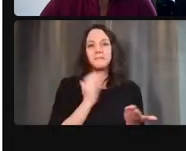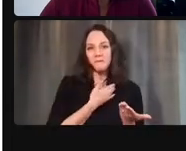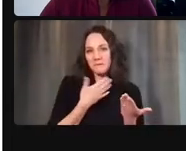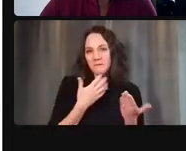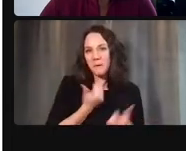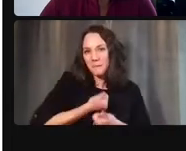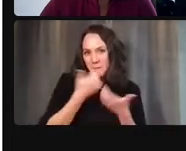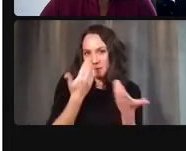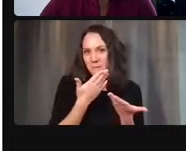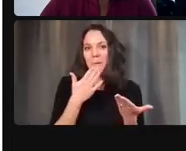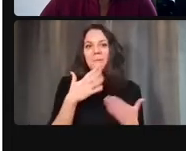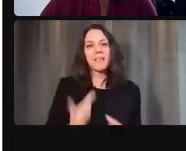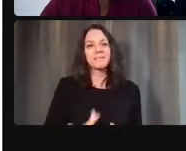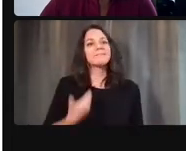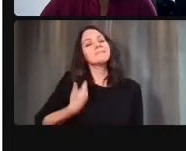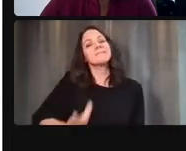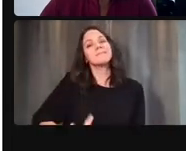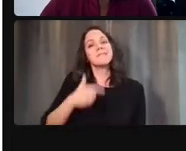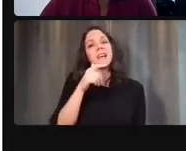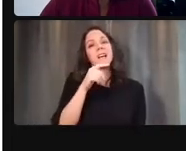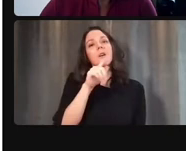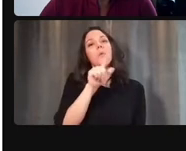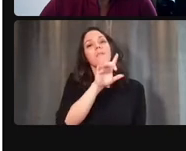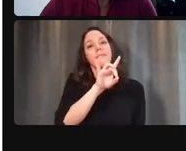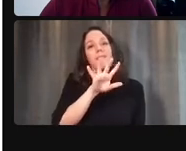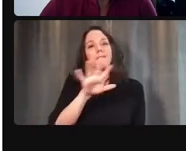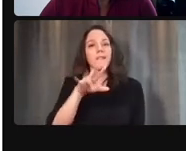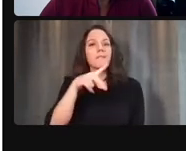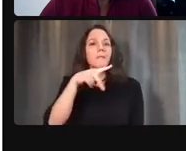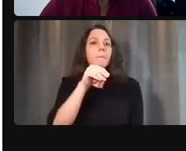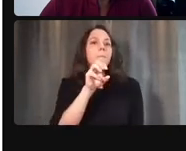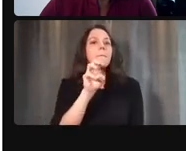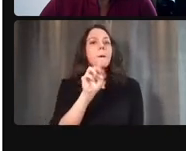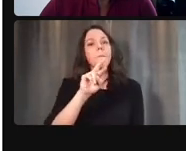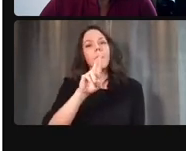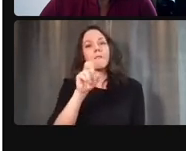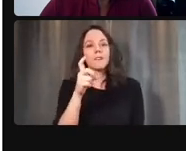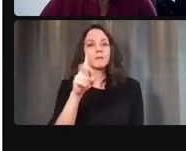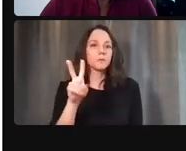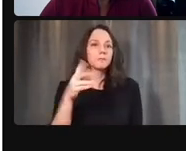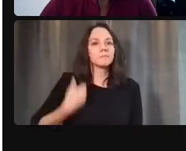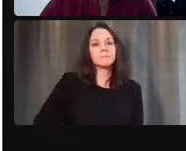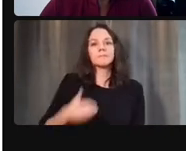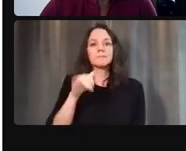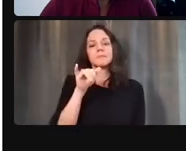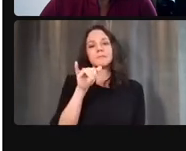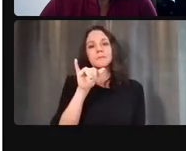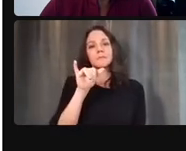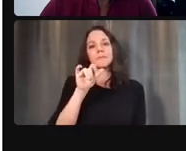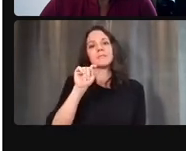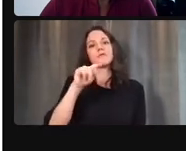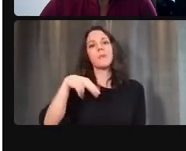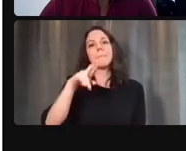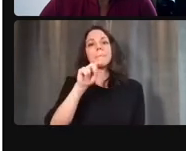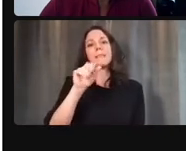I am Trapeta B. Mason, founder and curator of Healing Verse, a project that offers hope and inspiration through poems